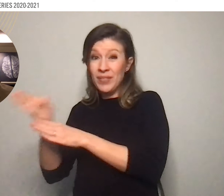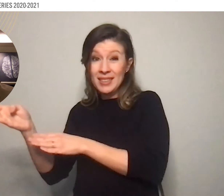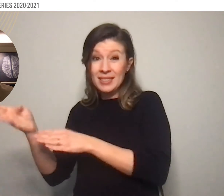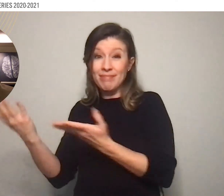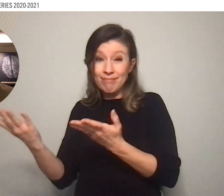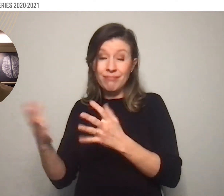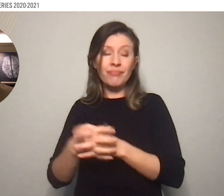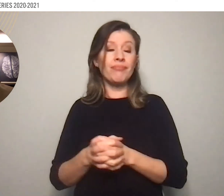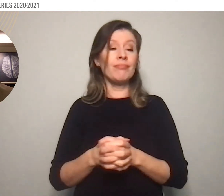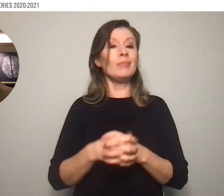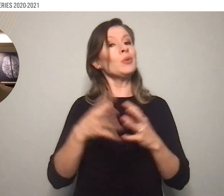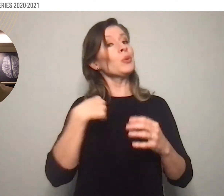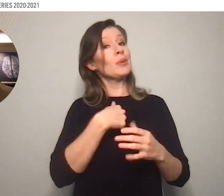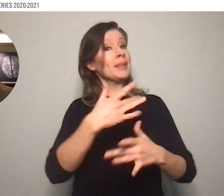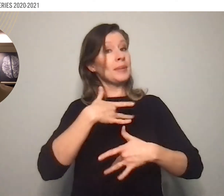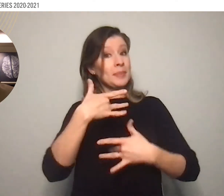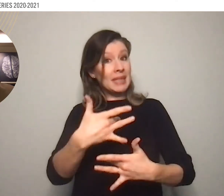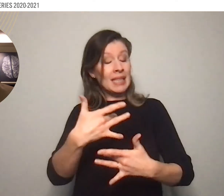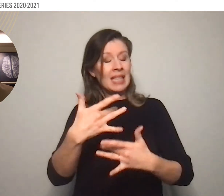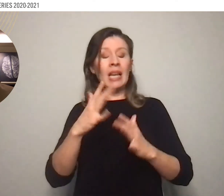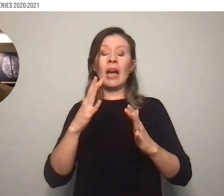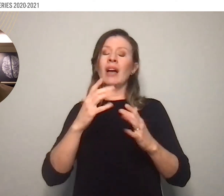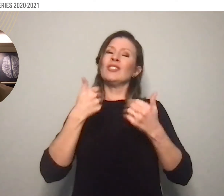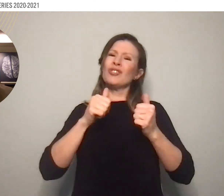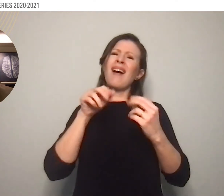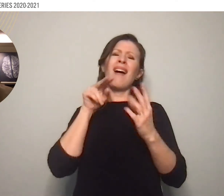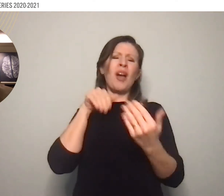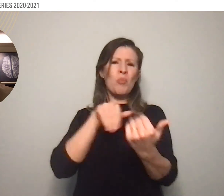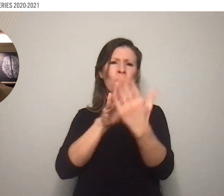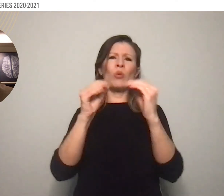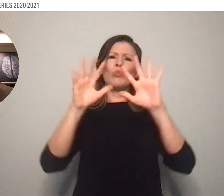So what we've been trying to do is take a holistic approach to how to study the brain.